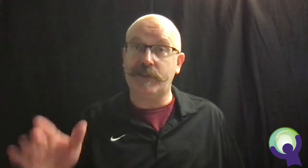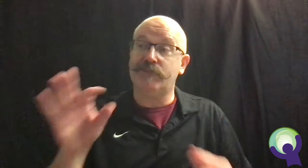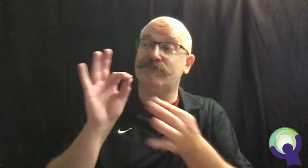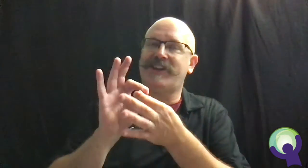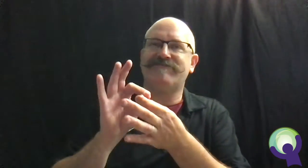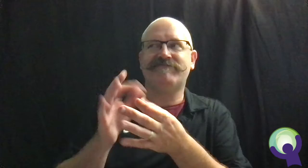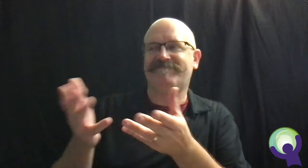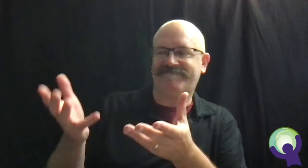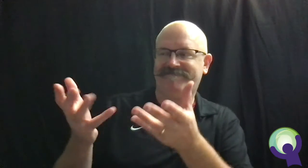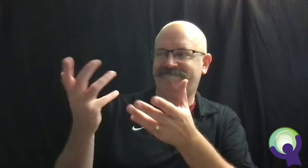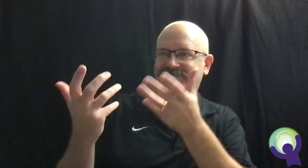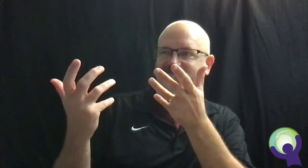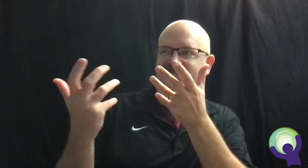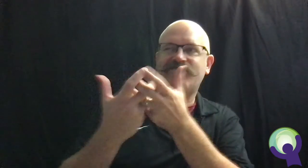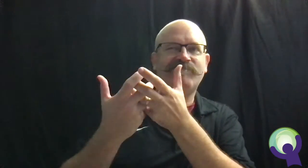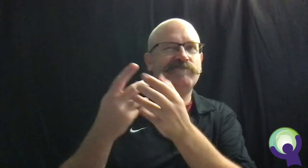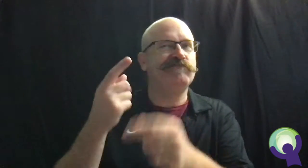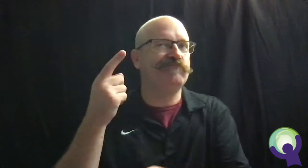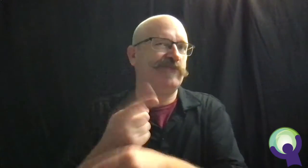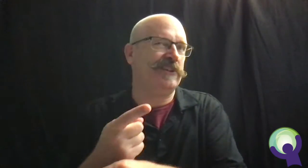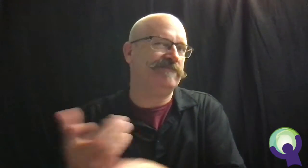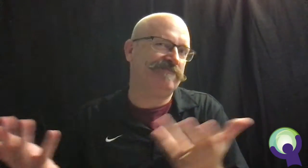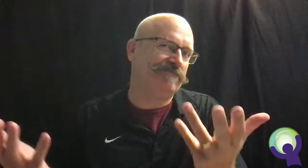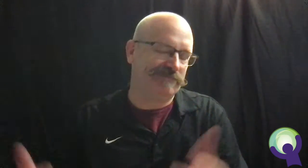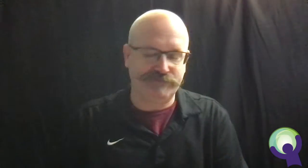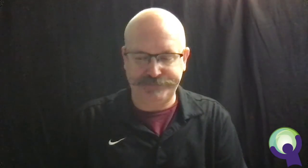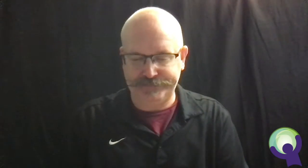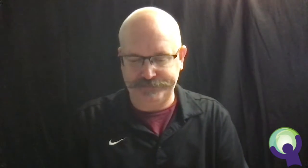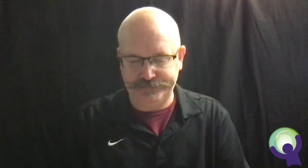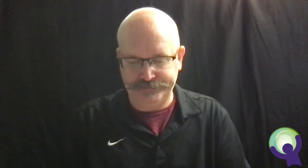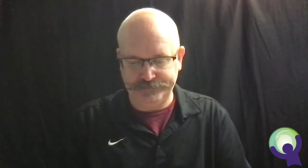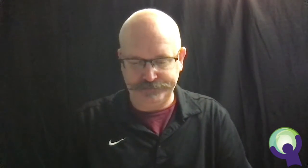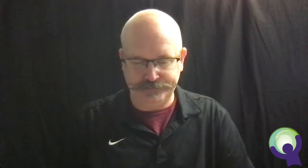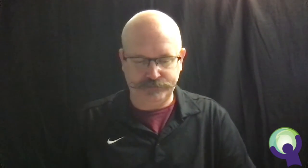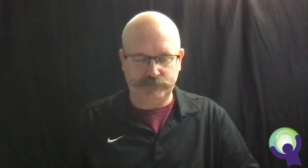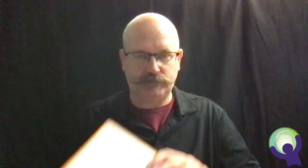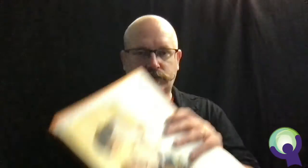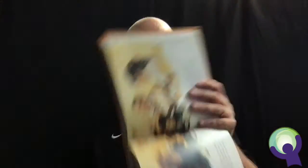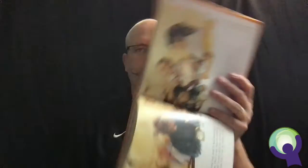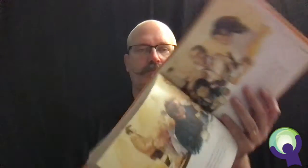It's warm. It's safe. And the price is right.